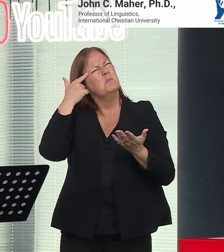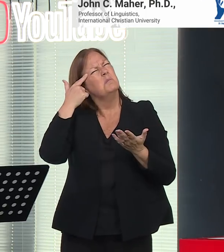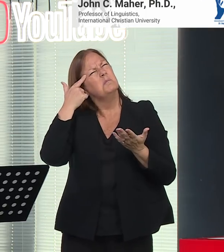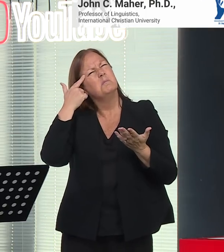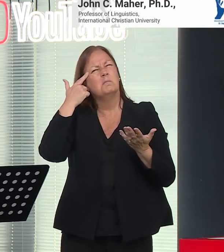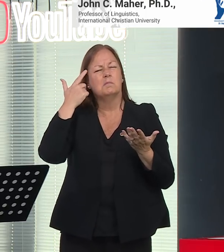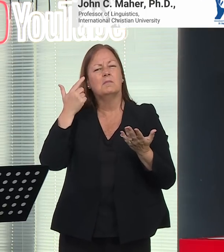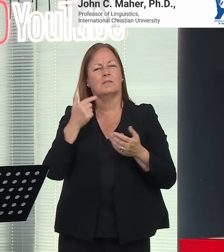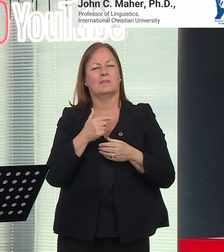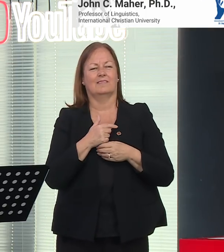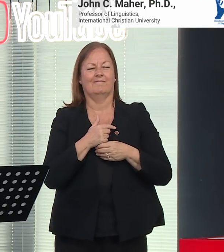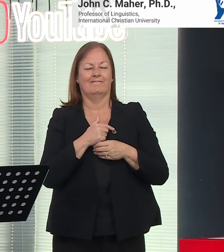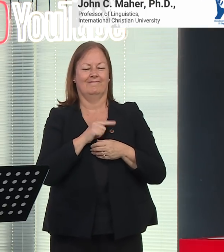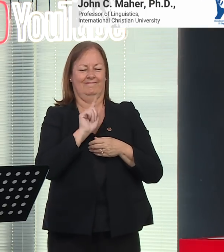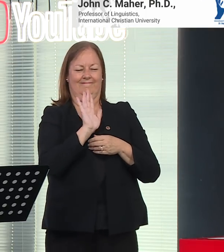We need a national census that